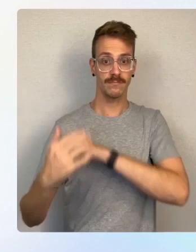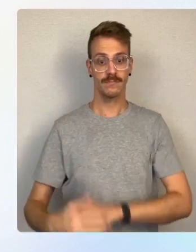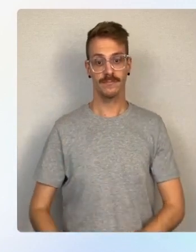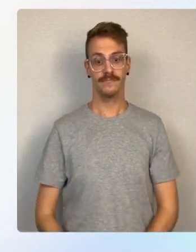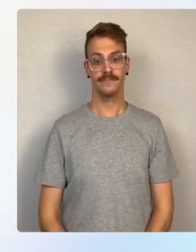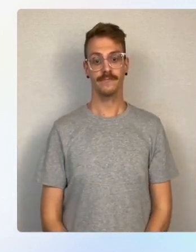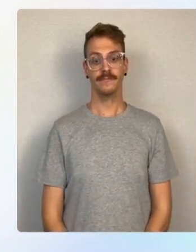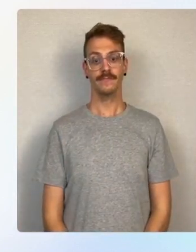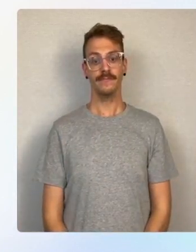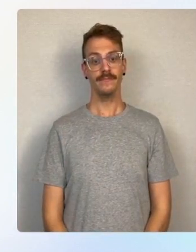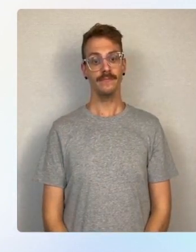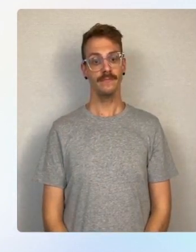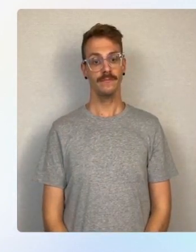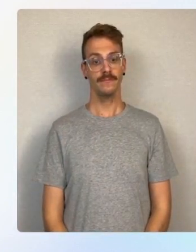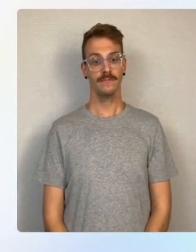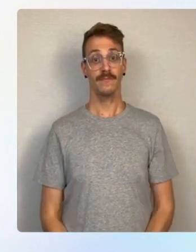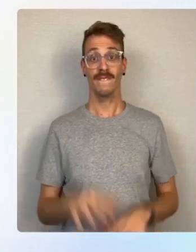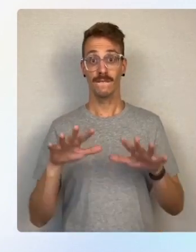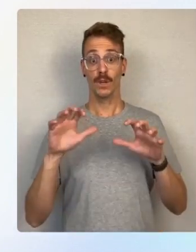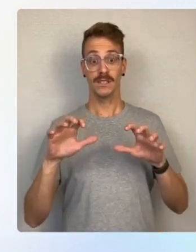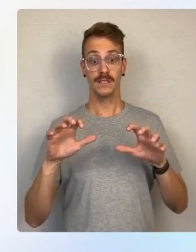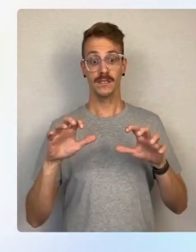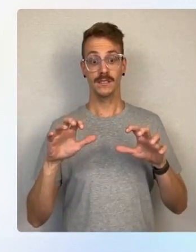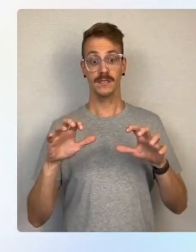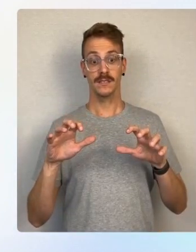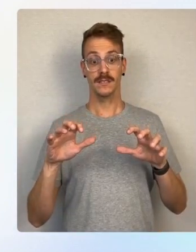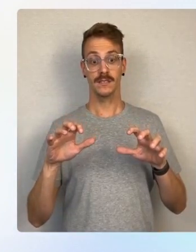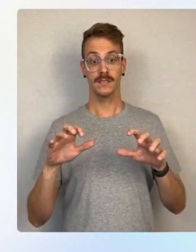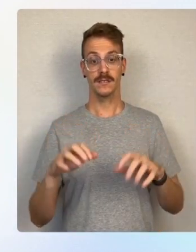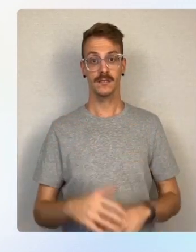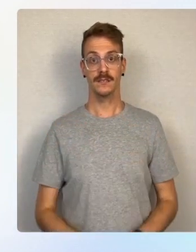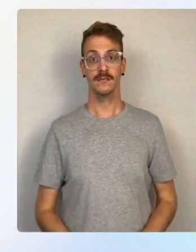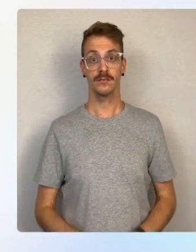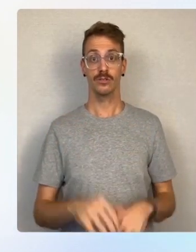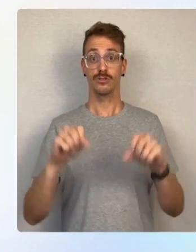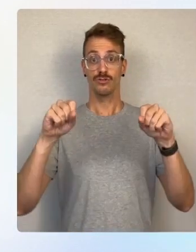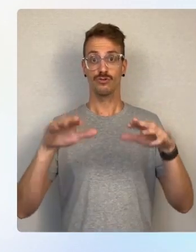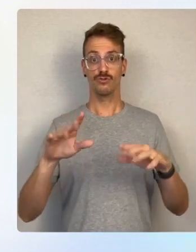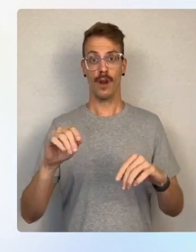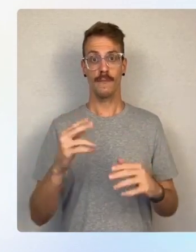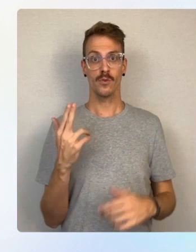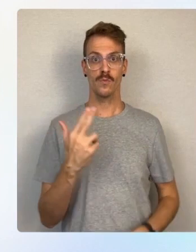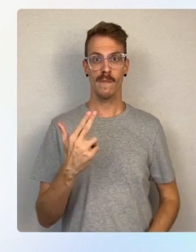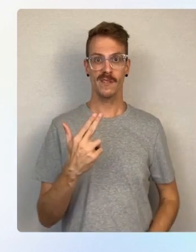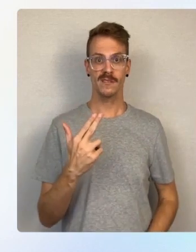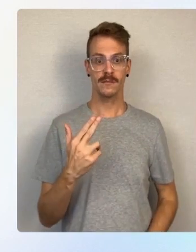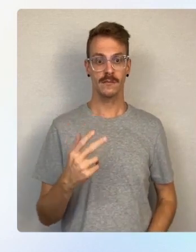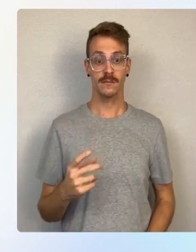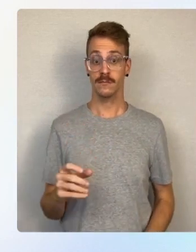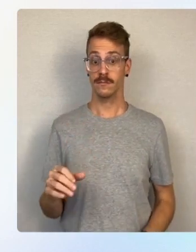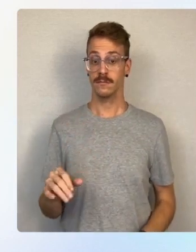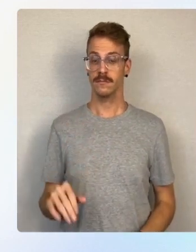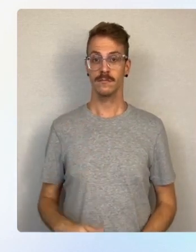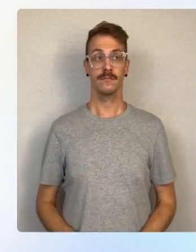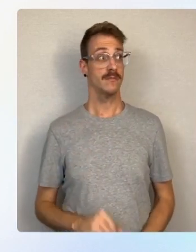Shield. (yelling) Freeze. - What? [Woman] Drop your weapon.